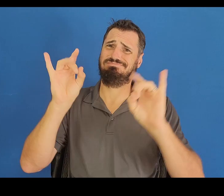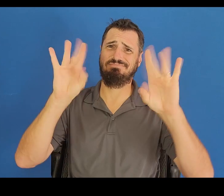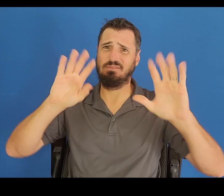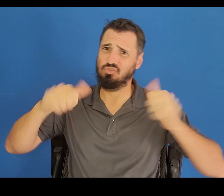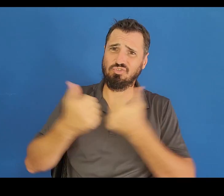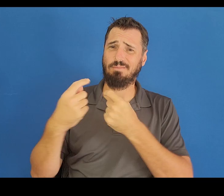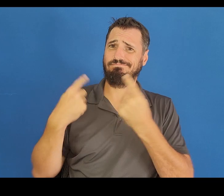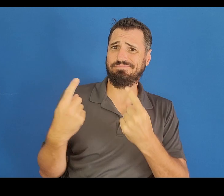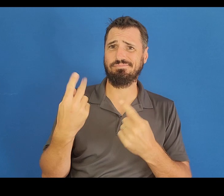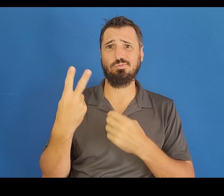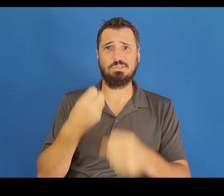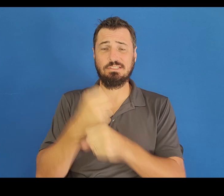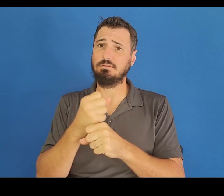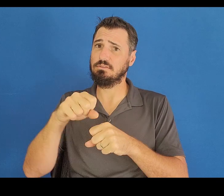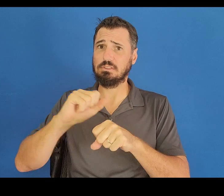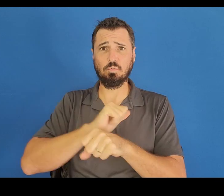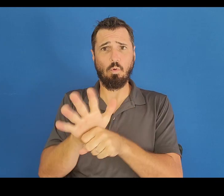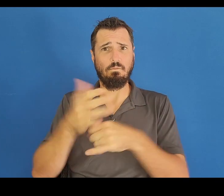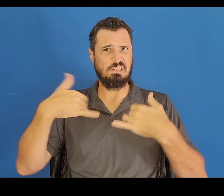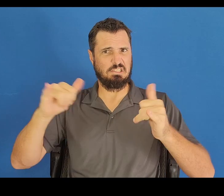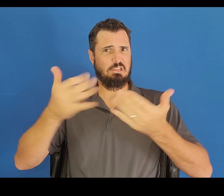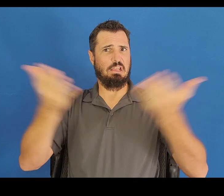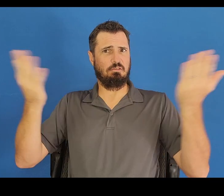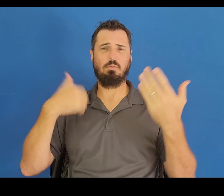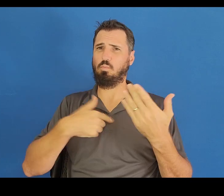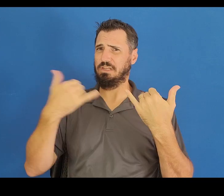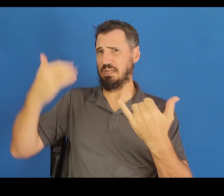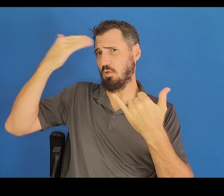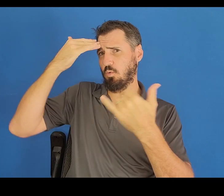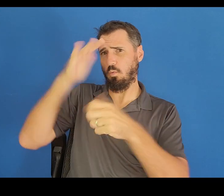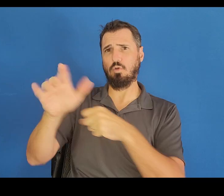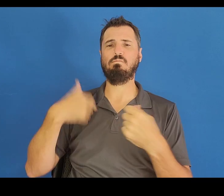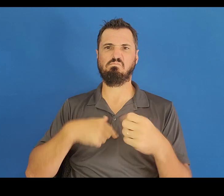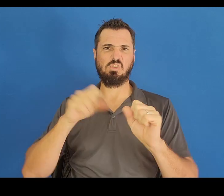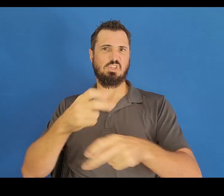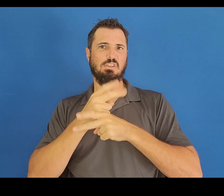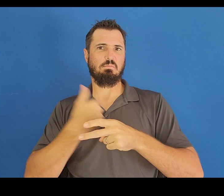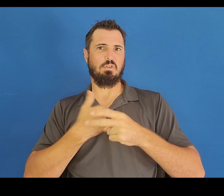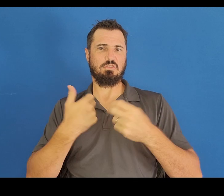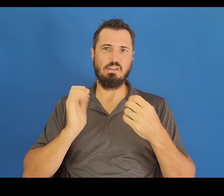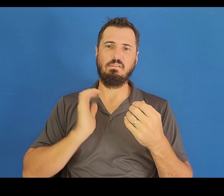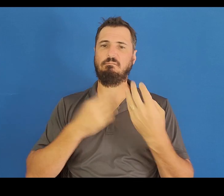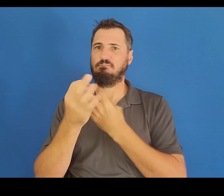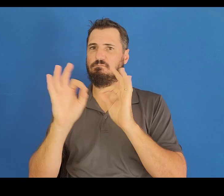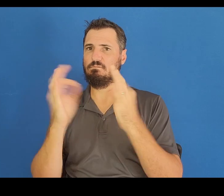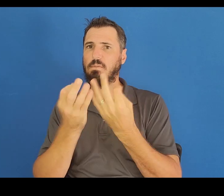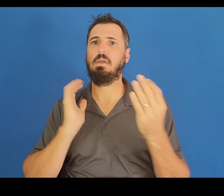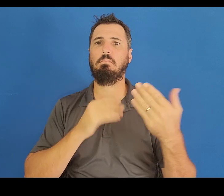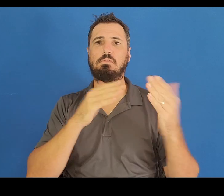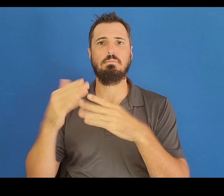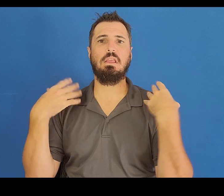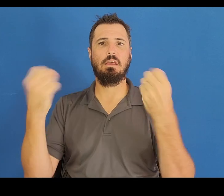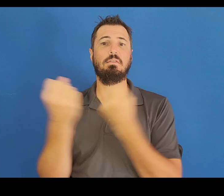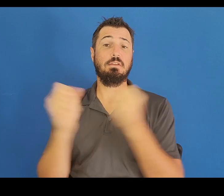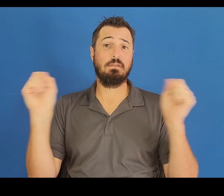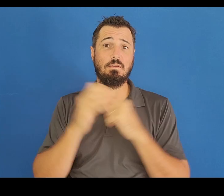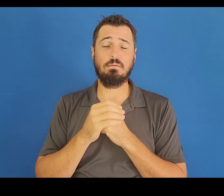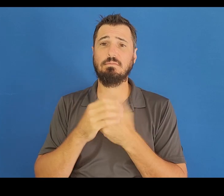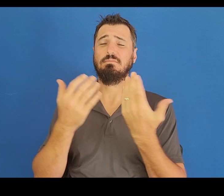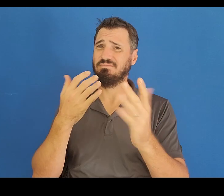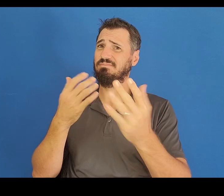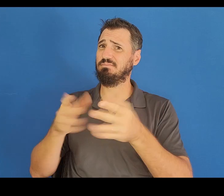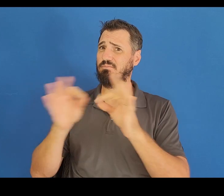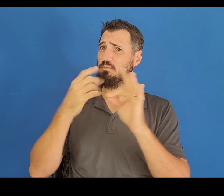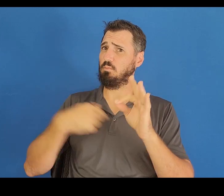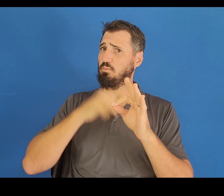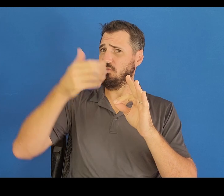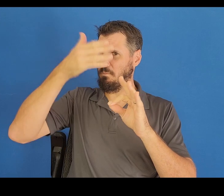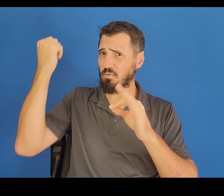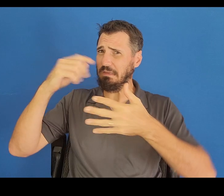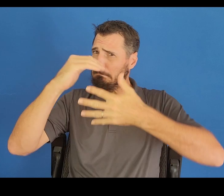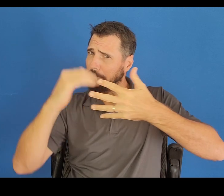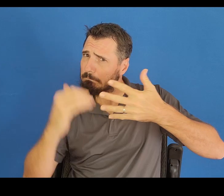While COVID-19 still exists, we have the knowledge and tools we need to keep ourselves, our families, and our community healthy and safe. Let’s not forget these best practices as we move